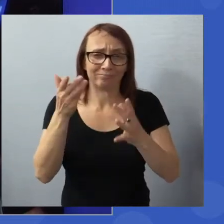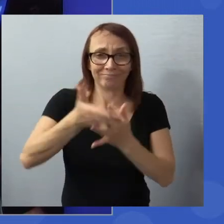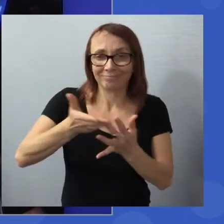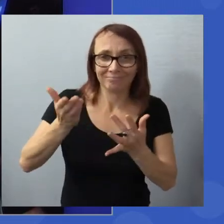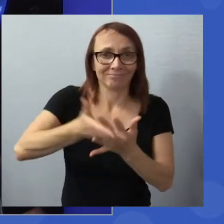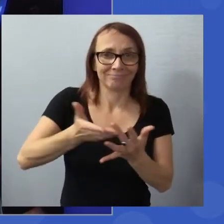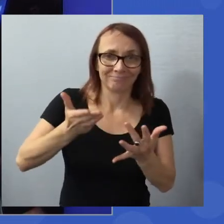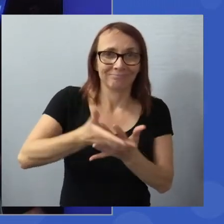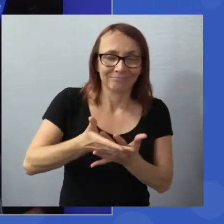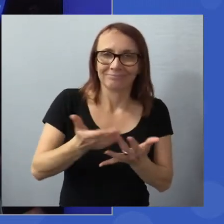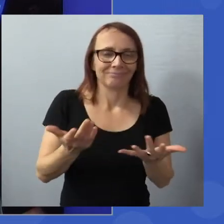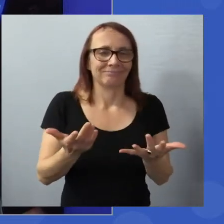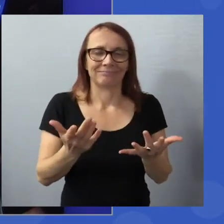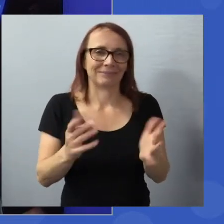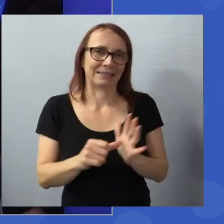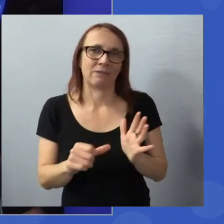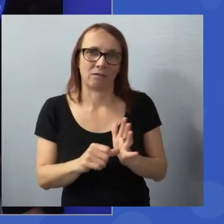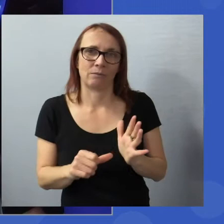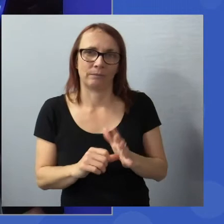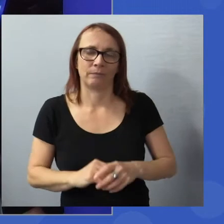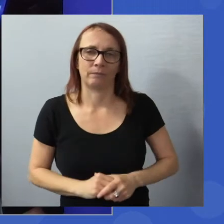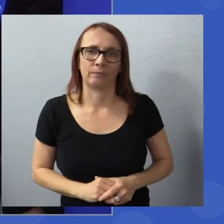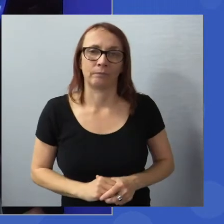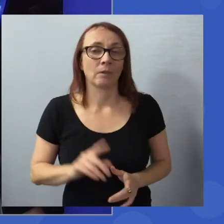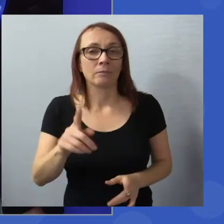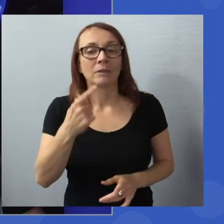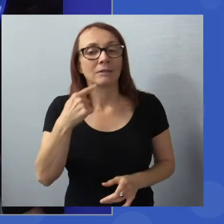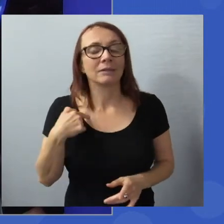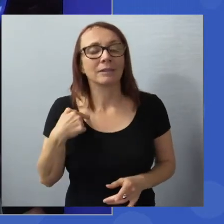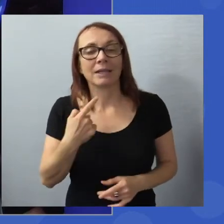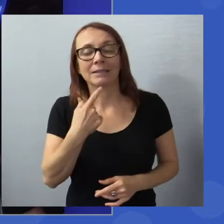were invited on but what I've referred to yesterday as powers ratandas